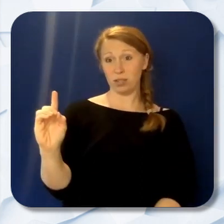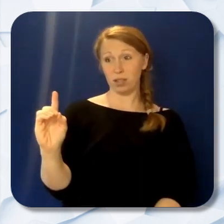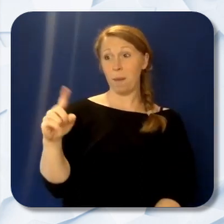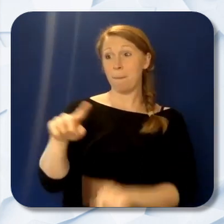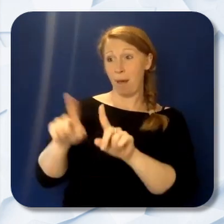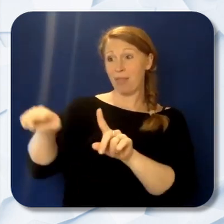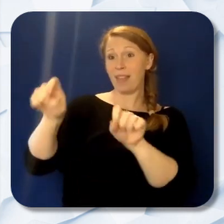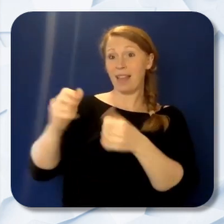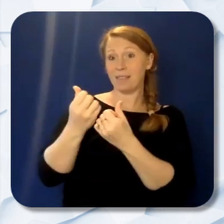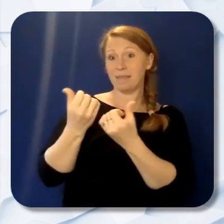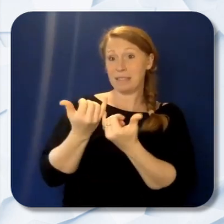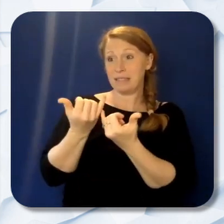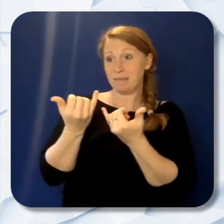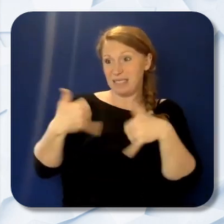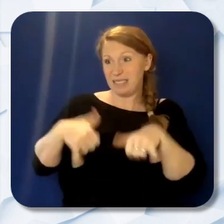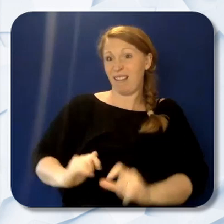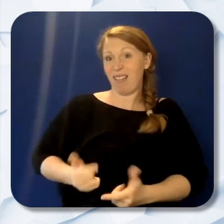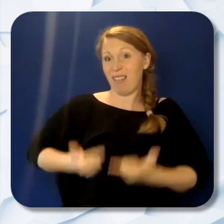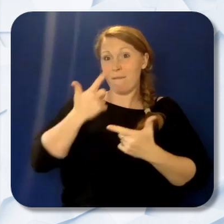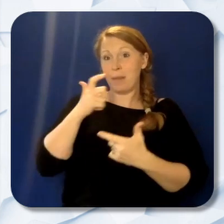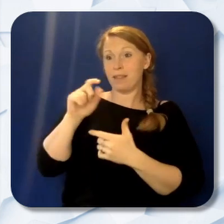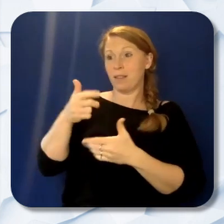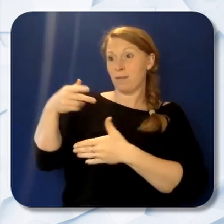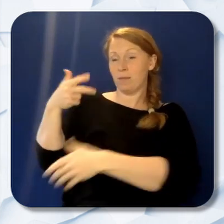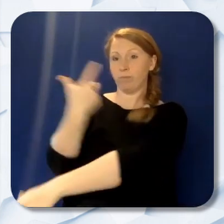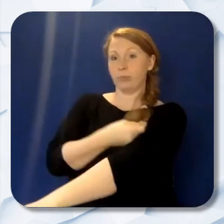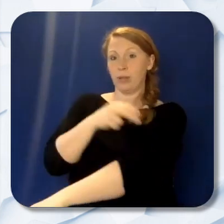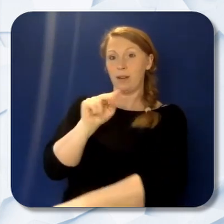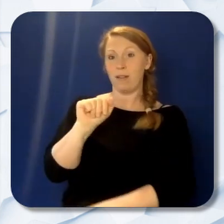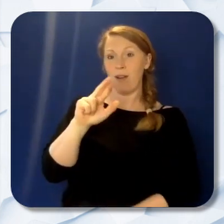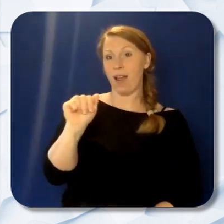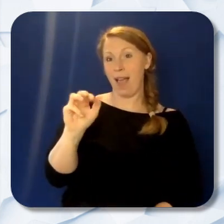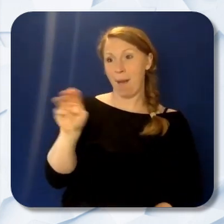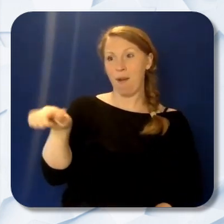or other tools. So again, just thinking about the scale and scope that we now in the United